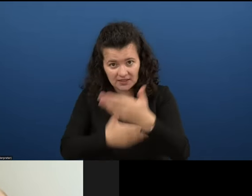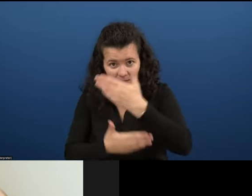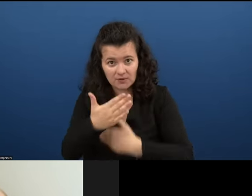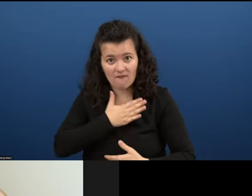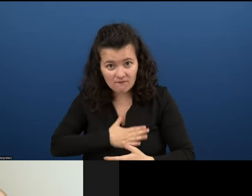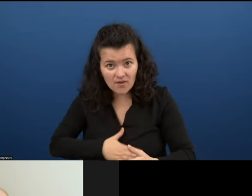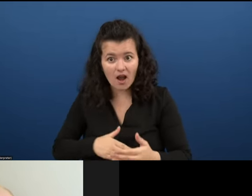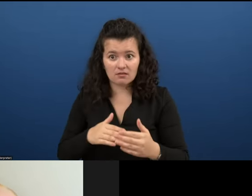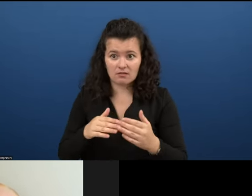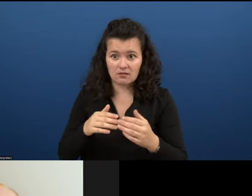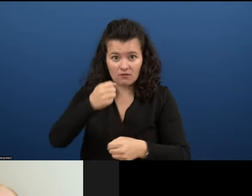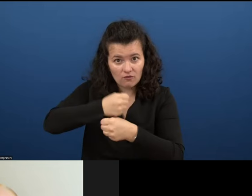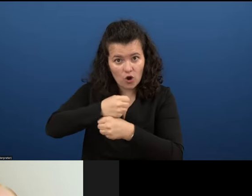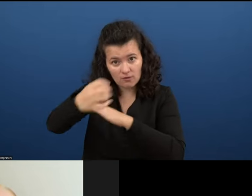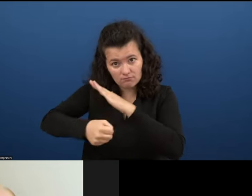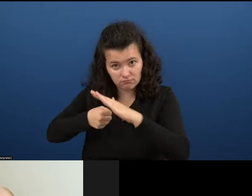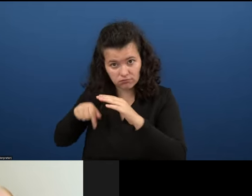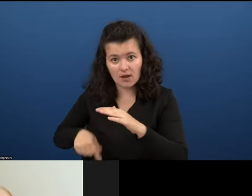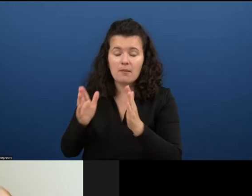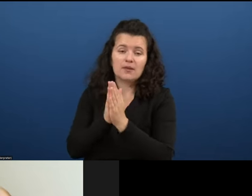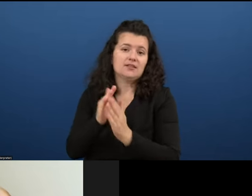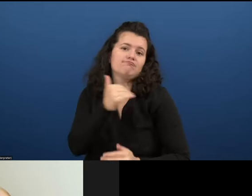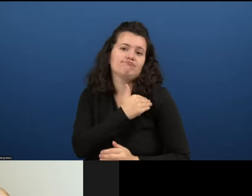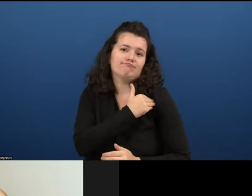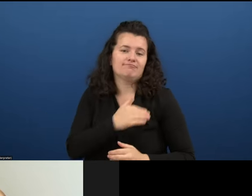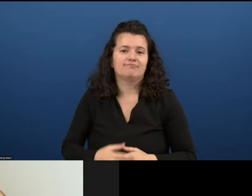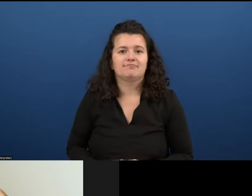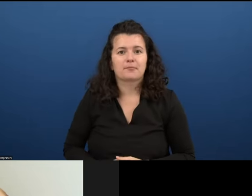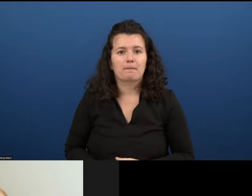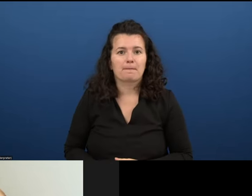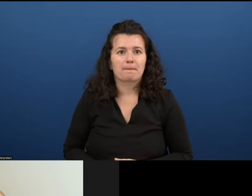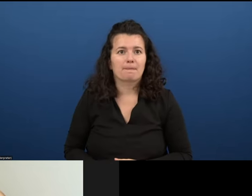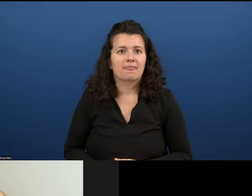10:49:47 in place. 10:49:49 We also have in place, a DNI Council,